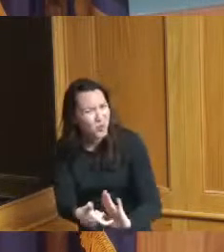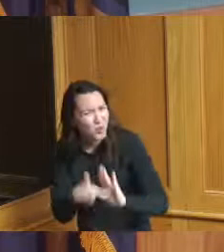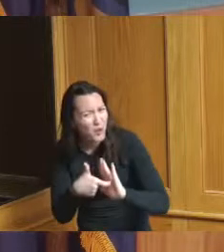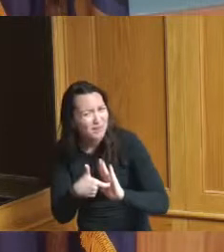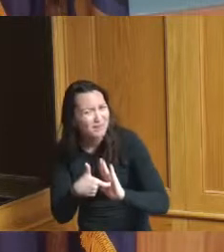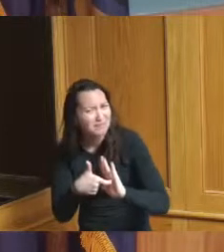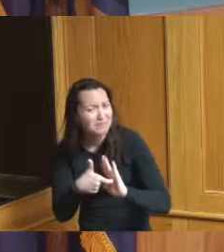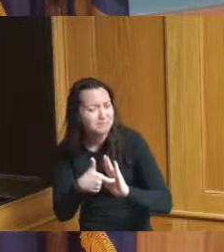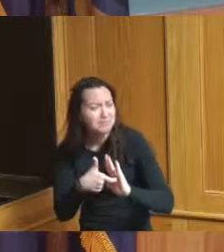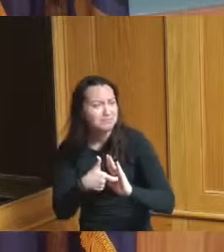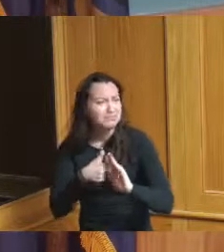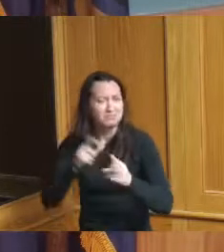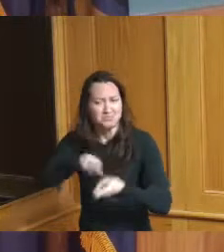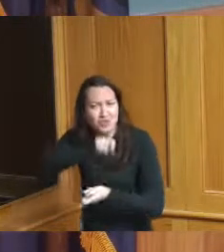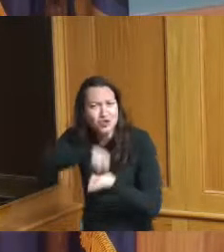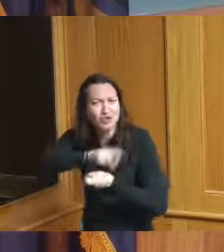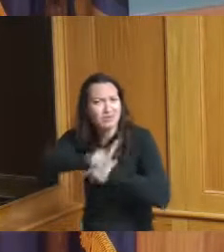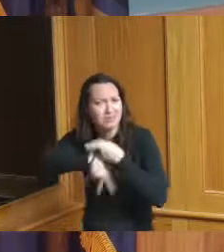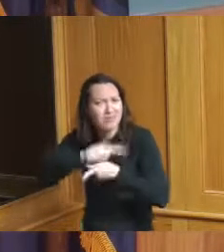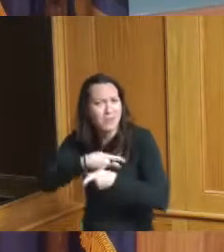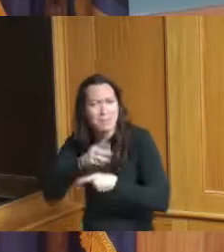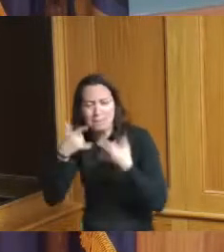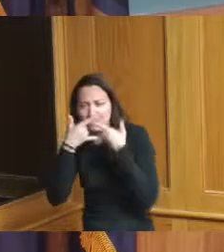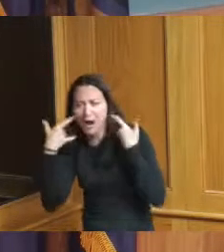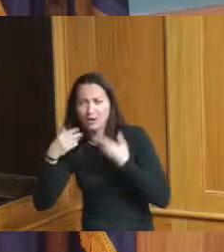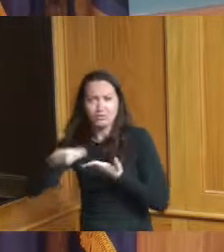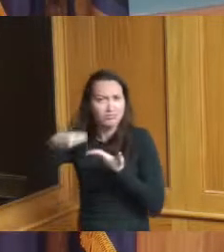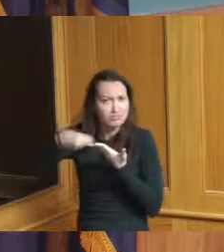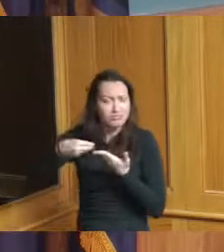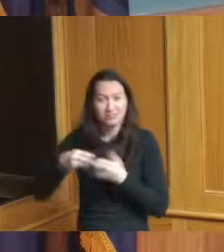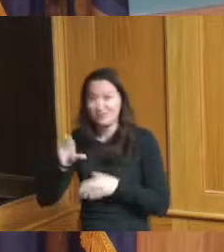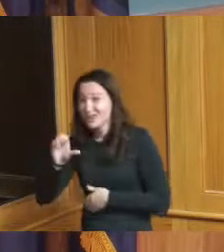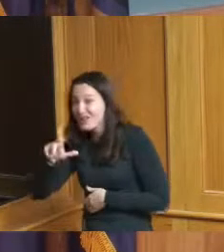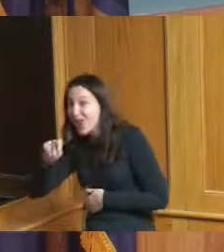the other type of mass now I mean or did these cloths work or now we're talking about two mass